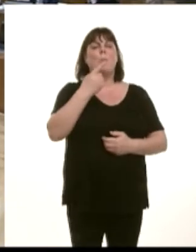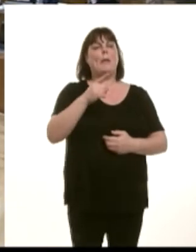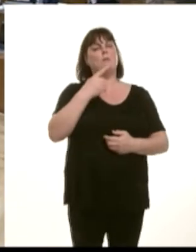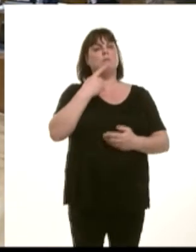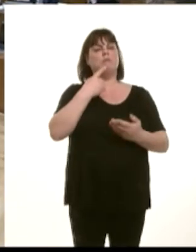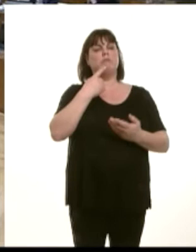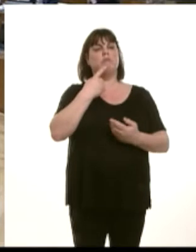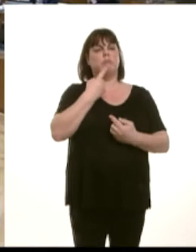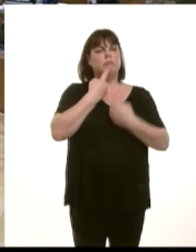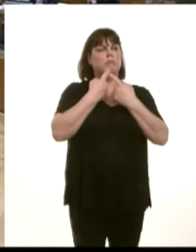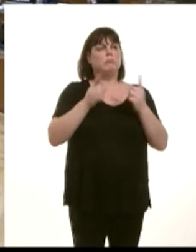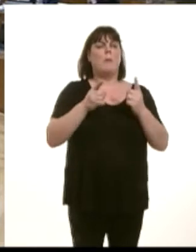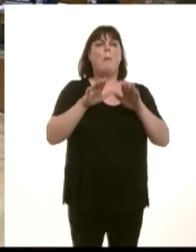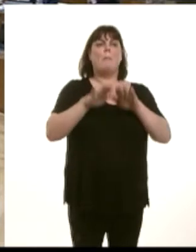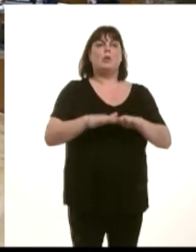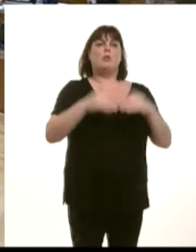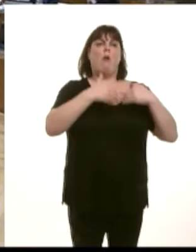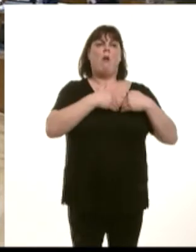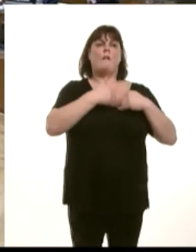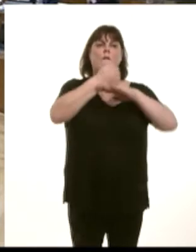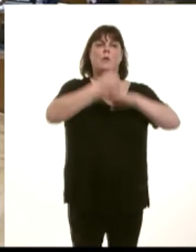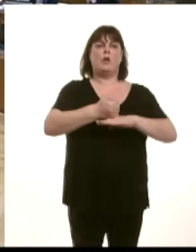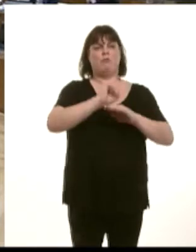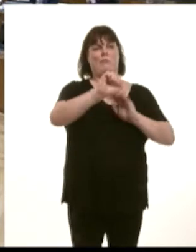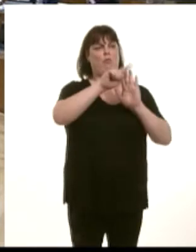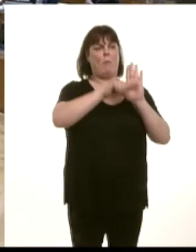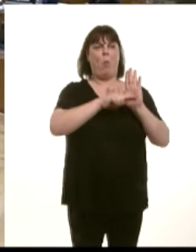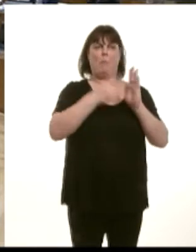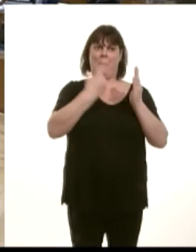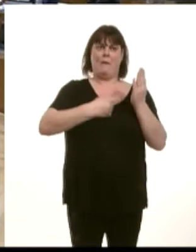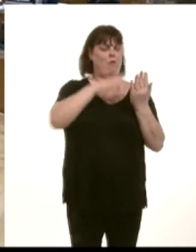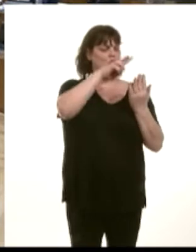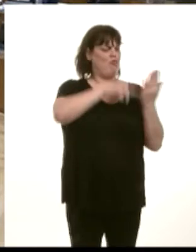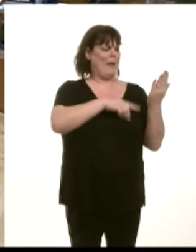and, having read that report, what bothers me the most is that the death rate in the